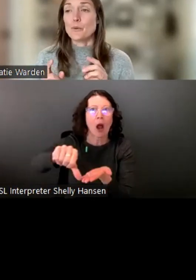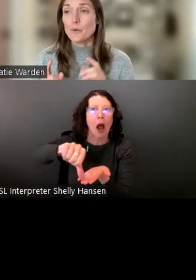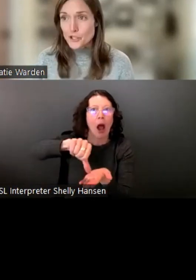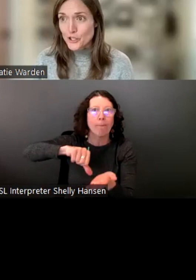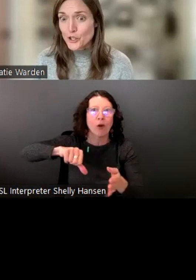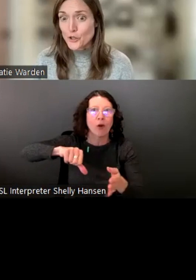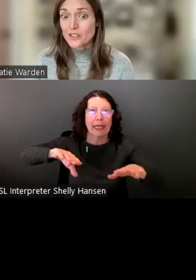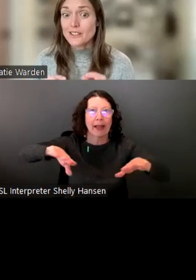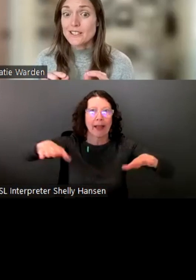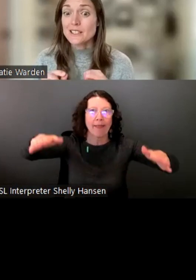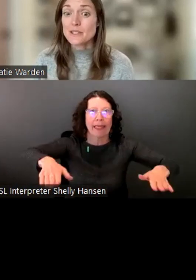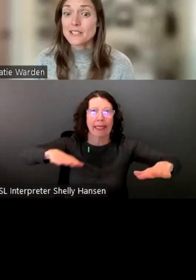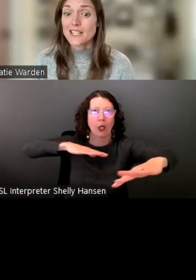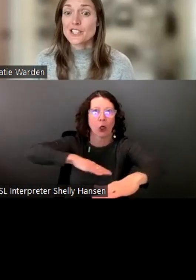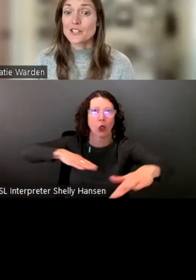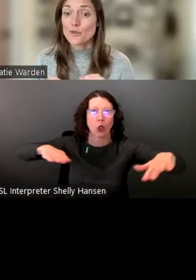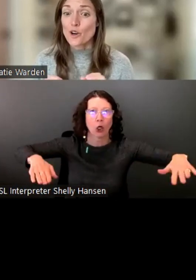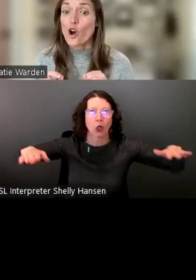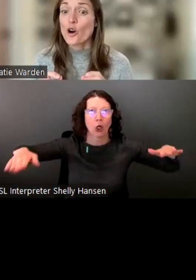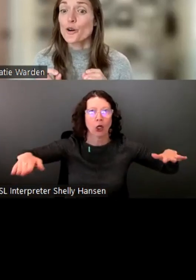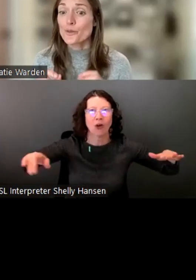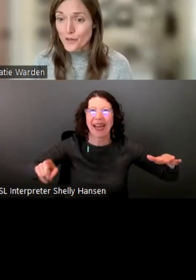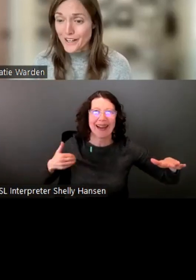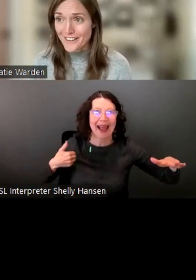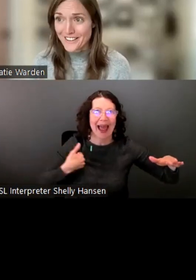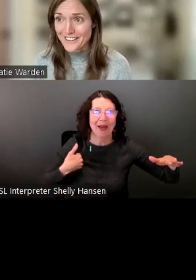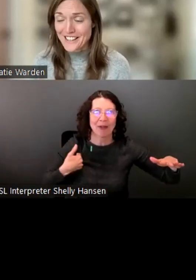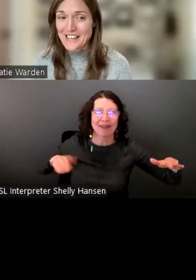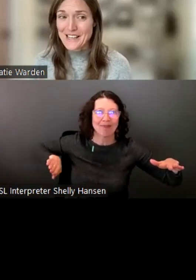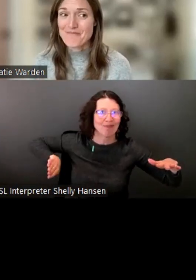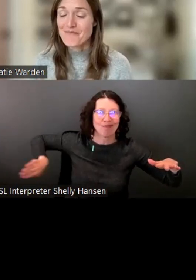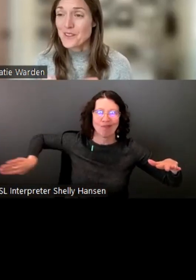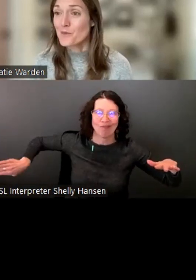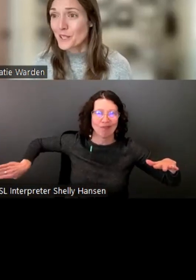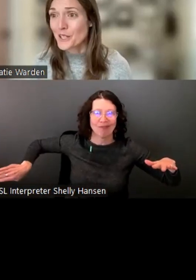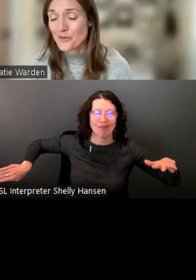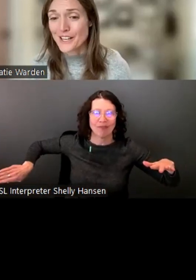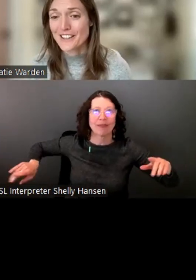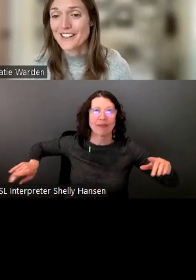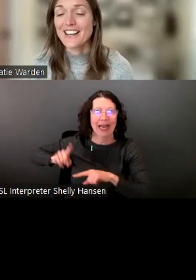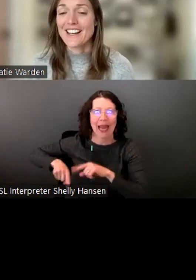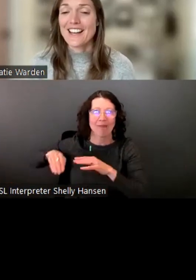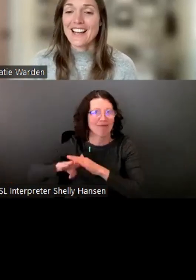I want you to know that these limitations are rare. They really are rare.